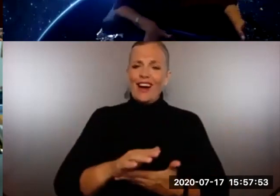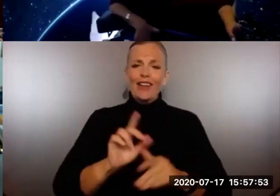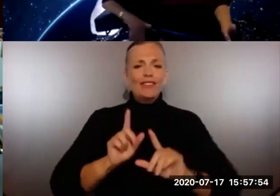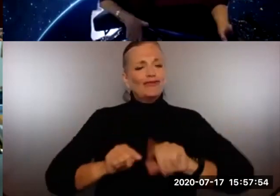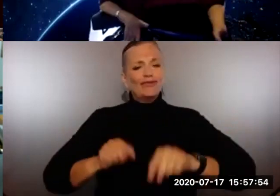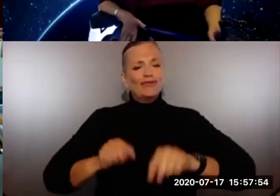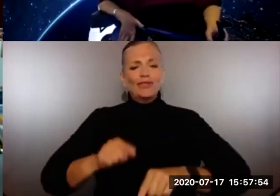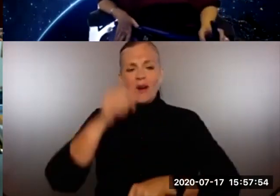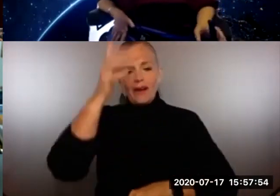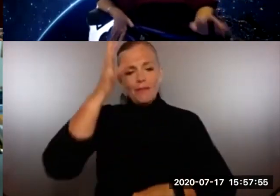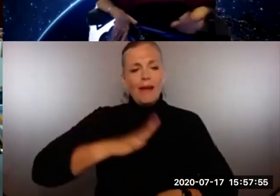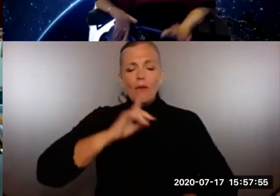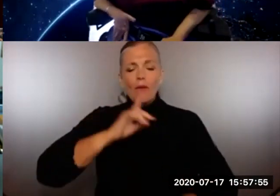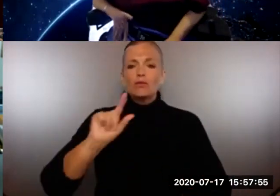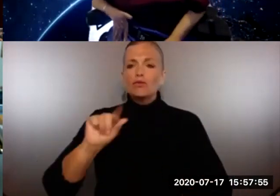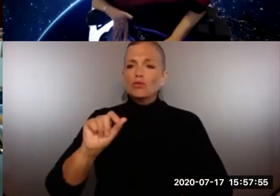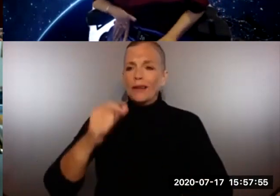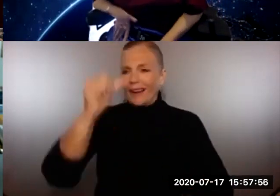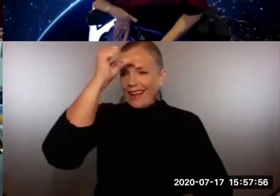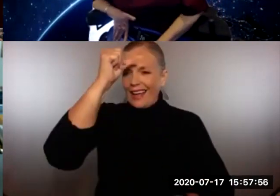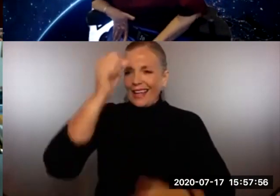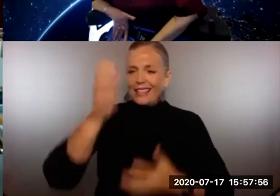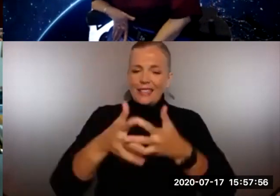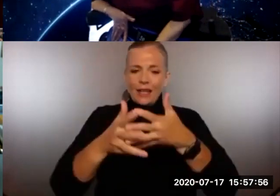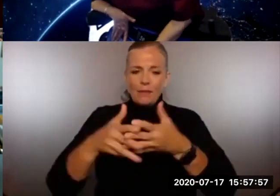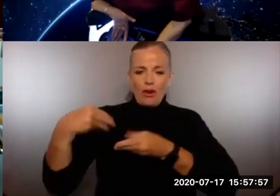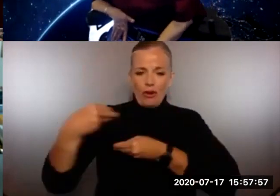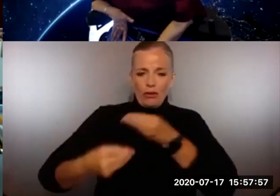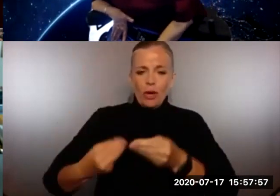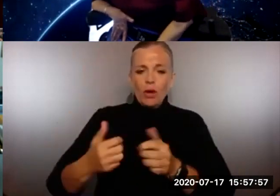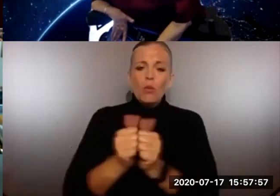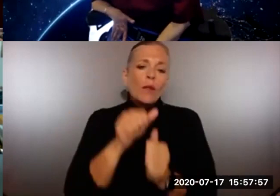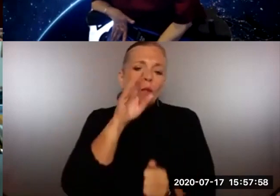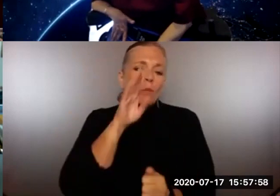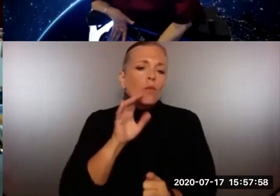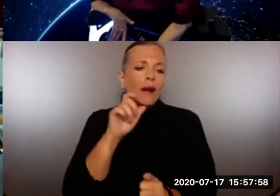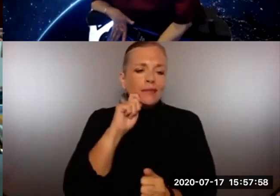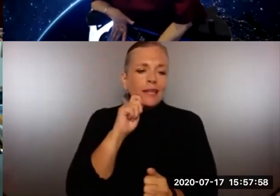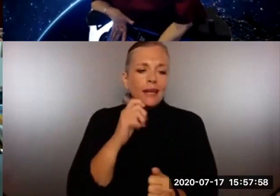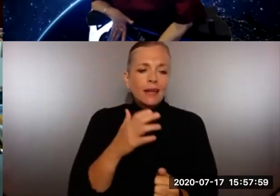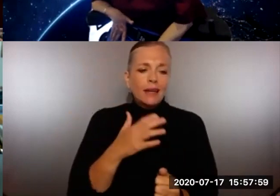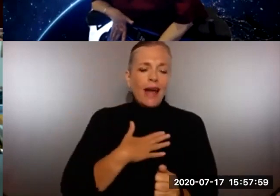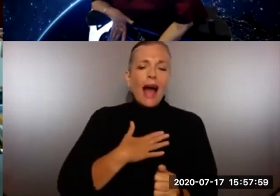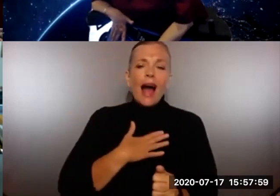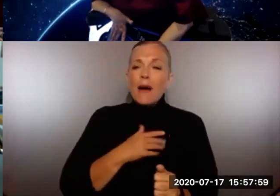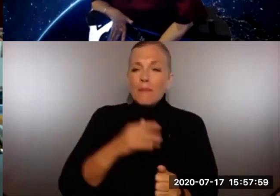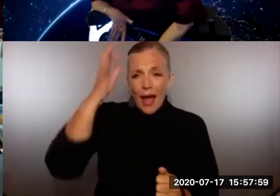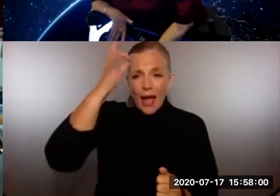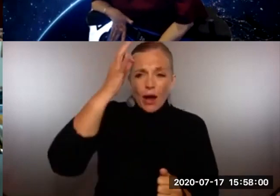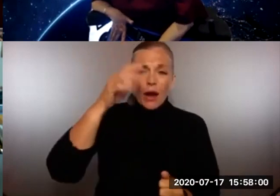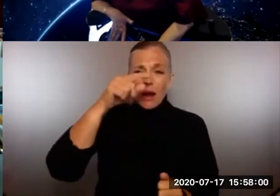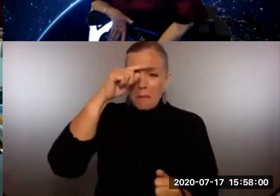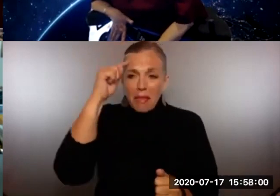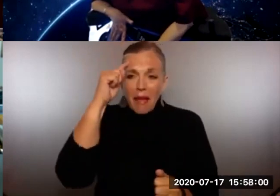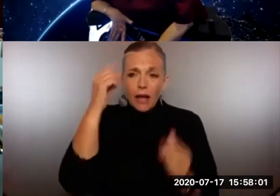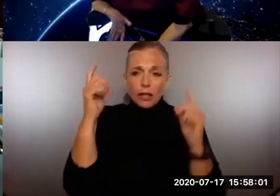of Indian-American origin and with brown skin. I have short, black hair and am wearing a yellow and blue cap